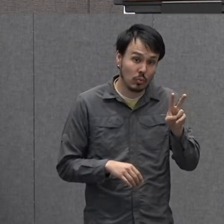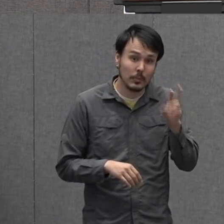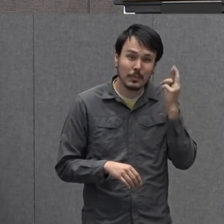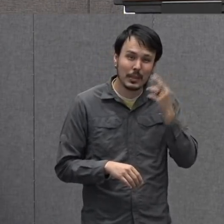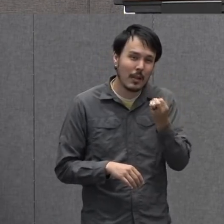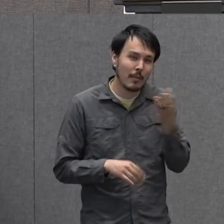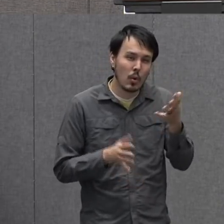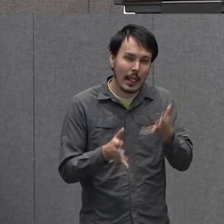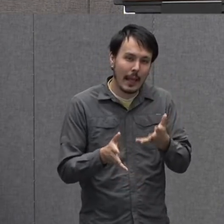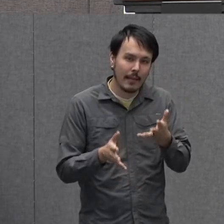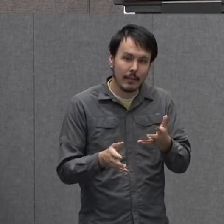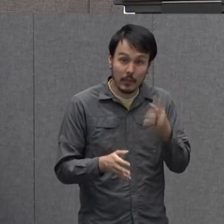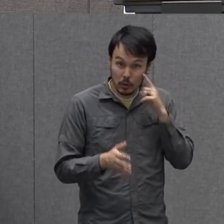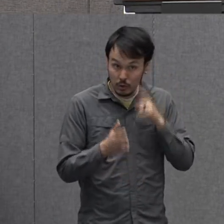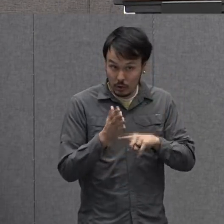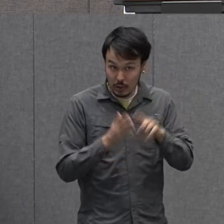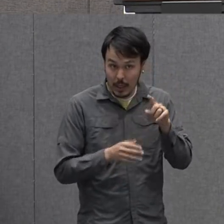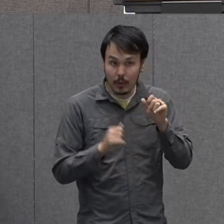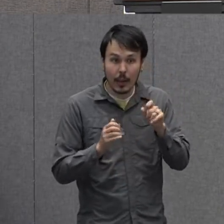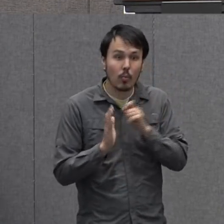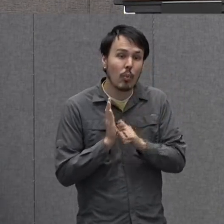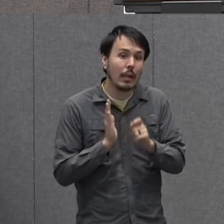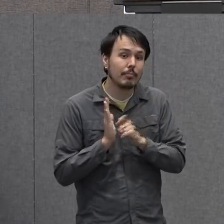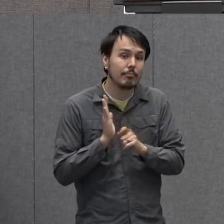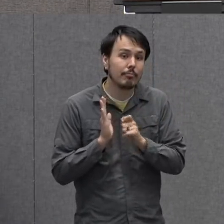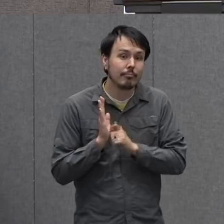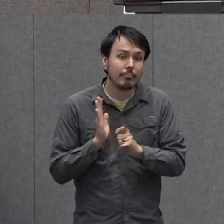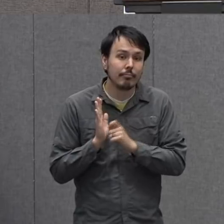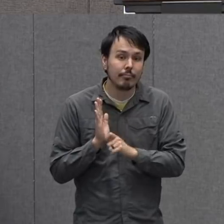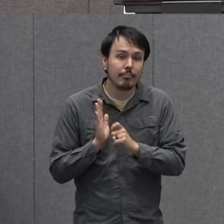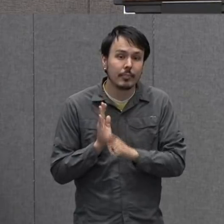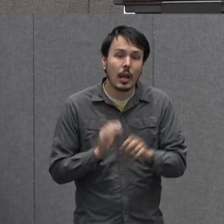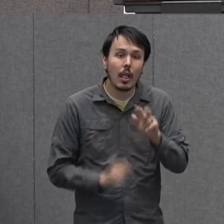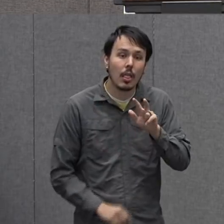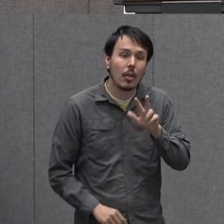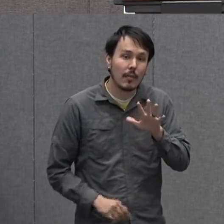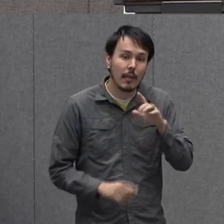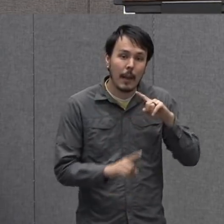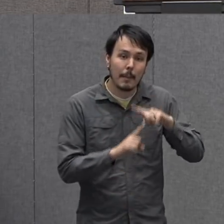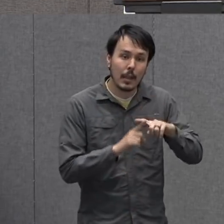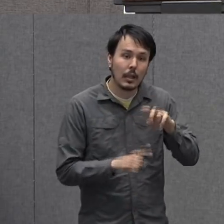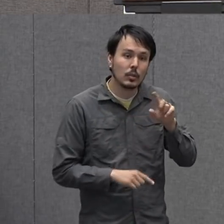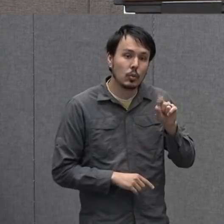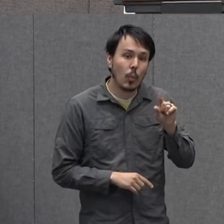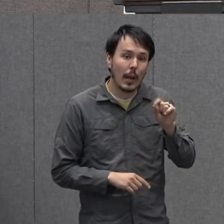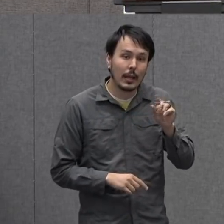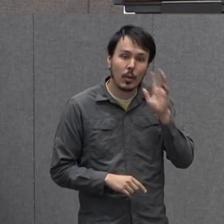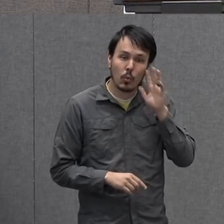So if we were gonna check that, would could write that down. 35 plus 20 equals 55.